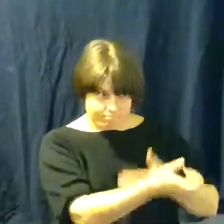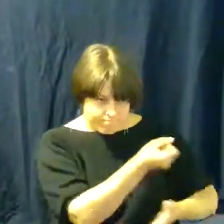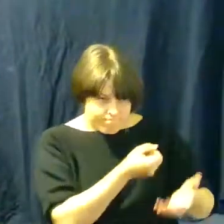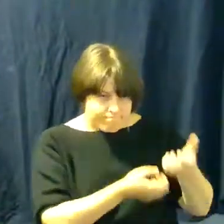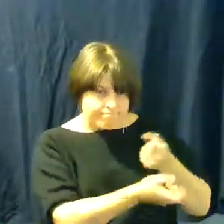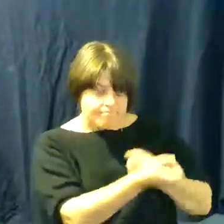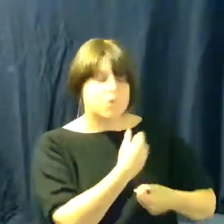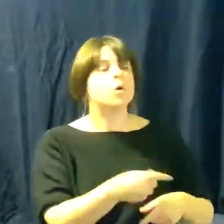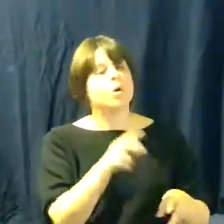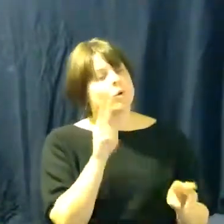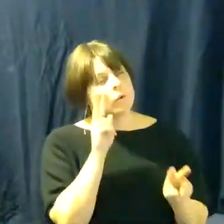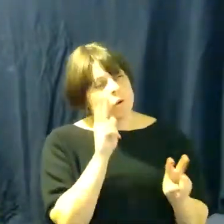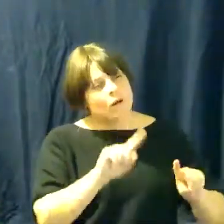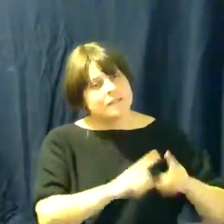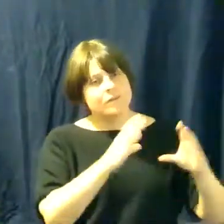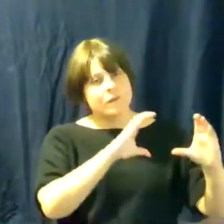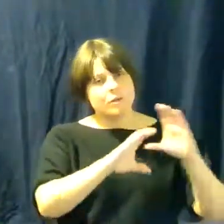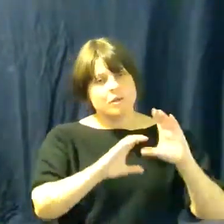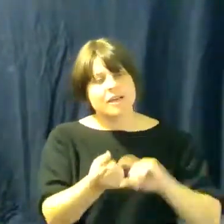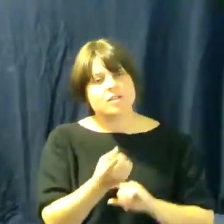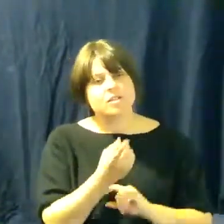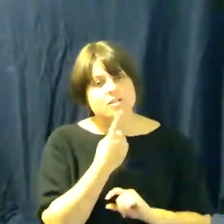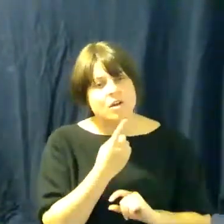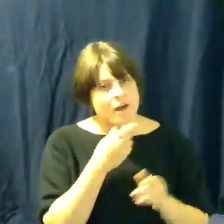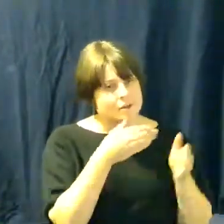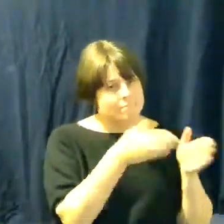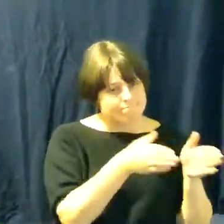that mentors can ask to get more information from